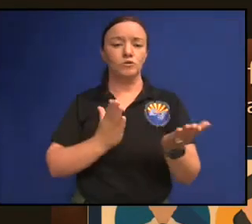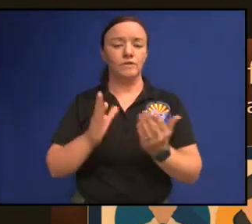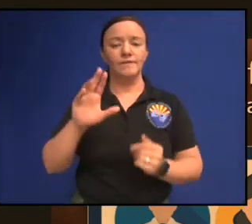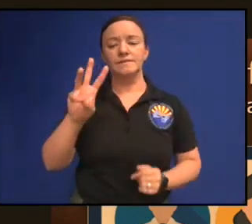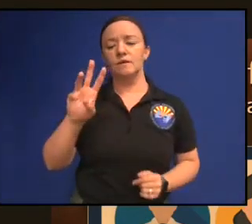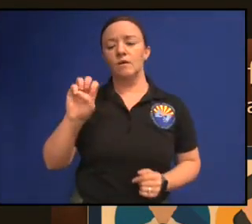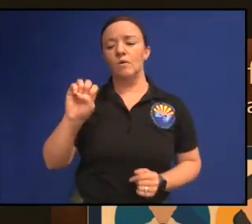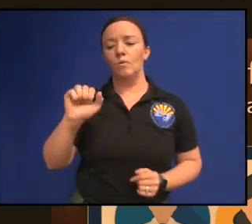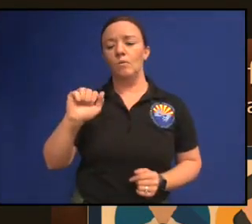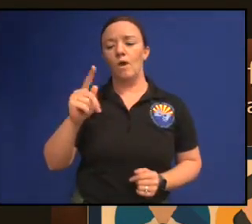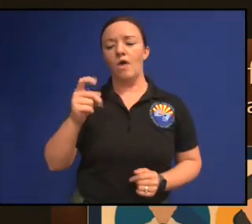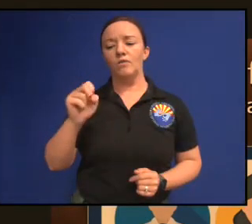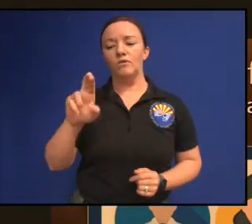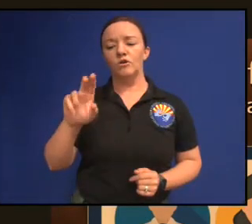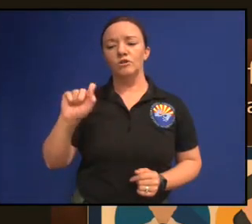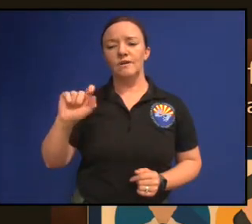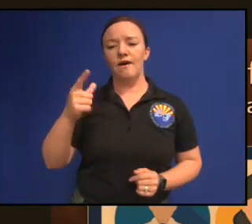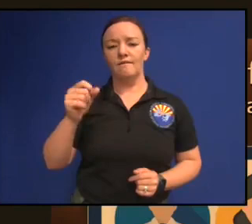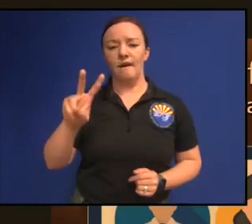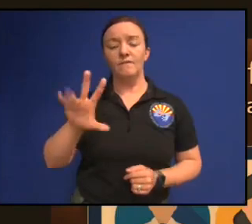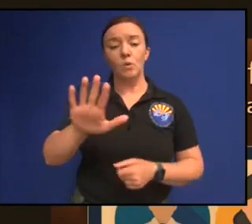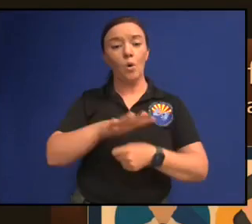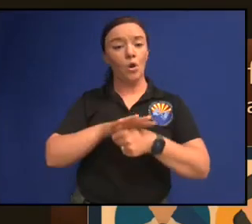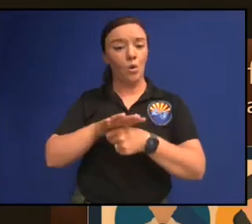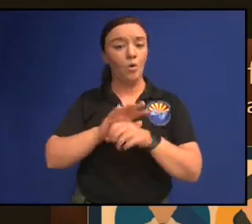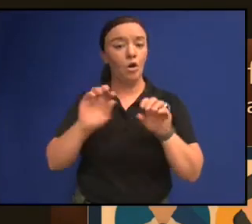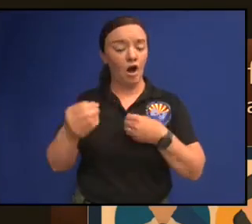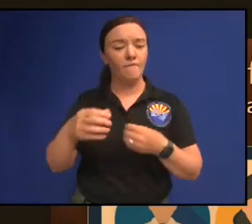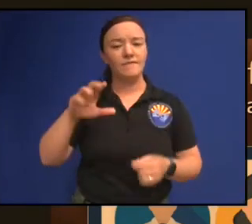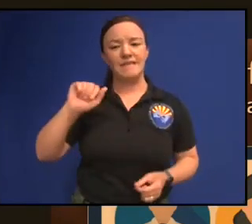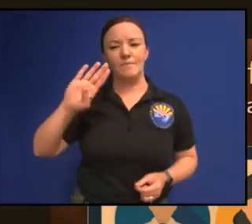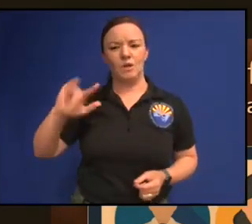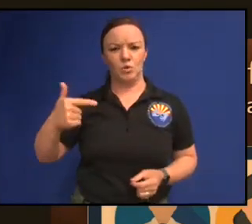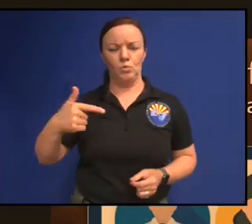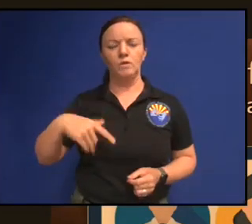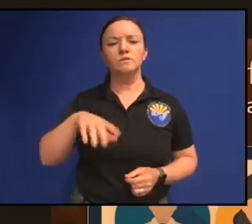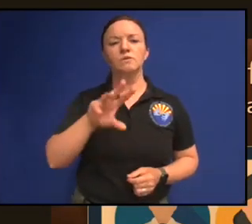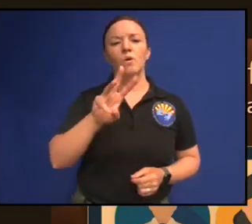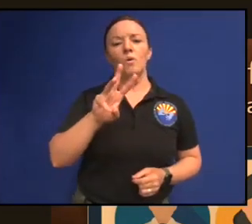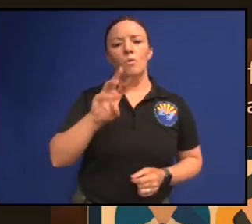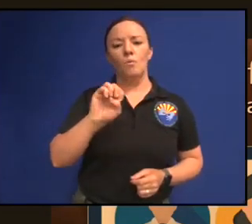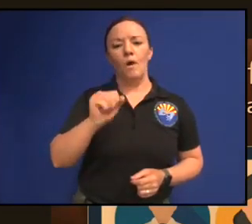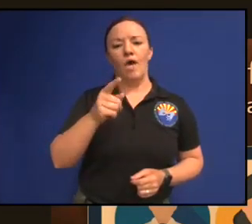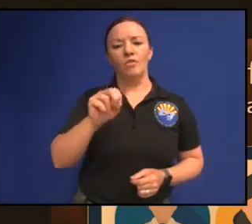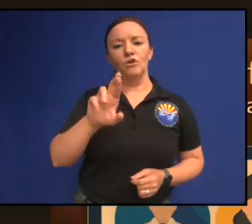GET YOU TO THEIR WEB PAGE WHERE THEY'LL SHOW AND HAVE